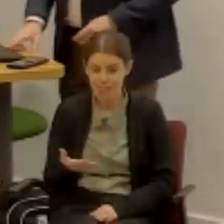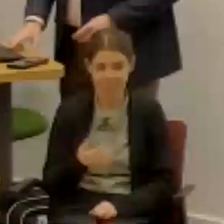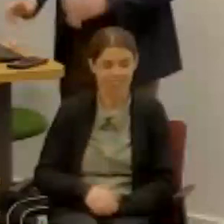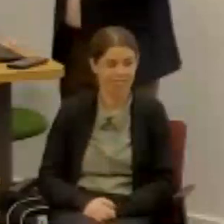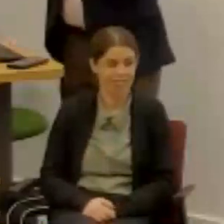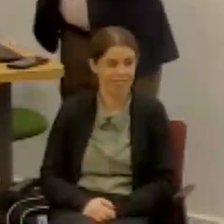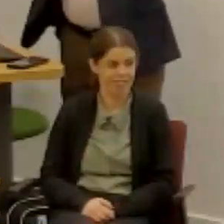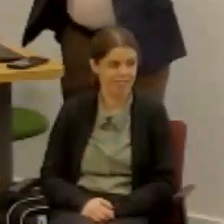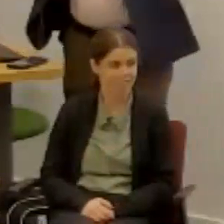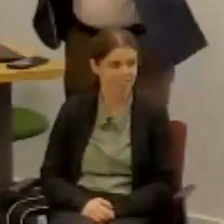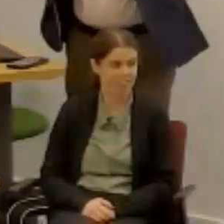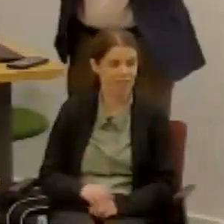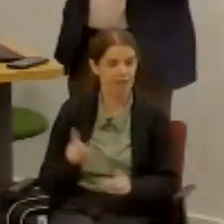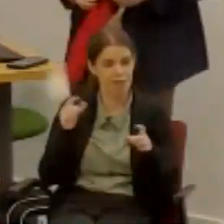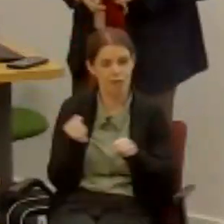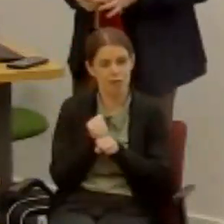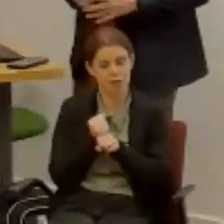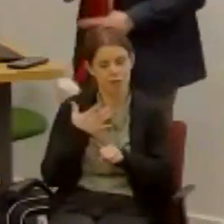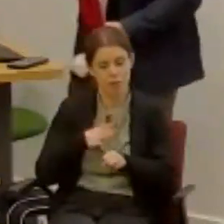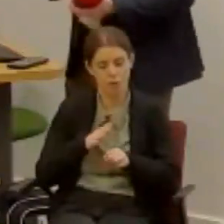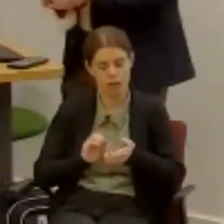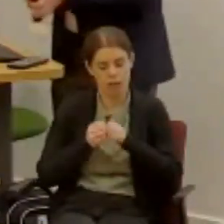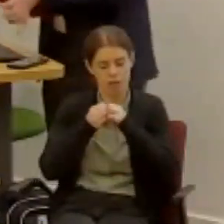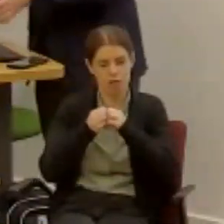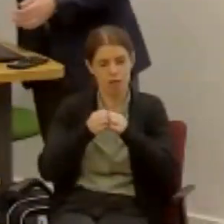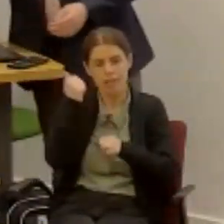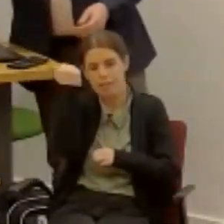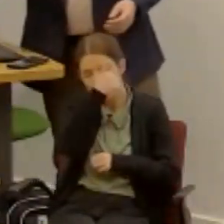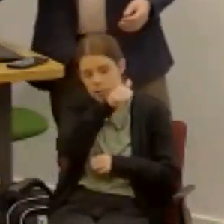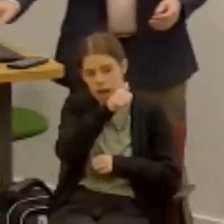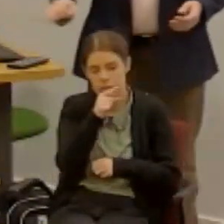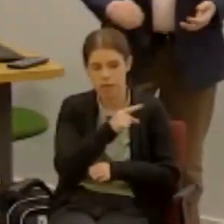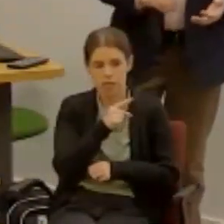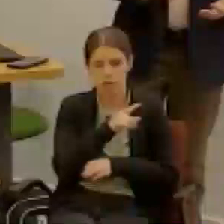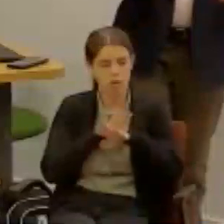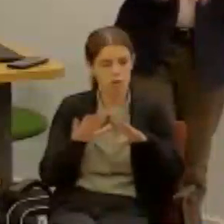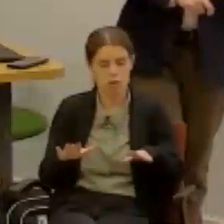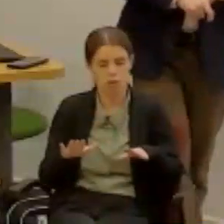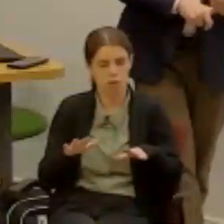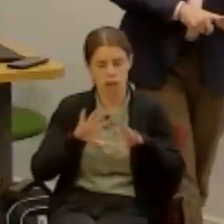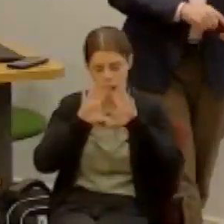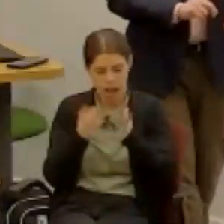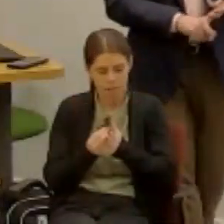What we're gonna do is what with smart solutions, and that so not put our faith in our terribly